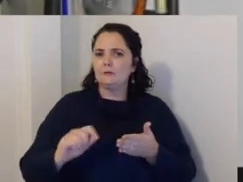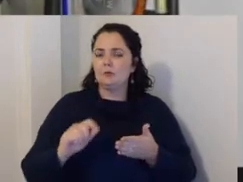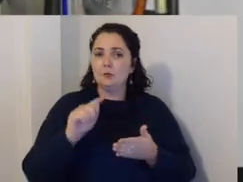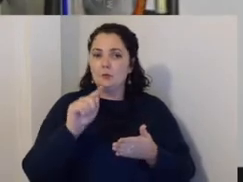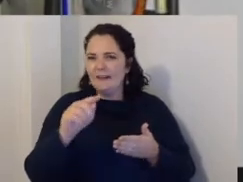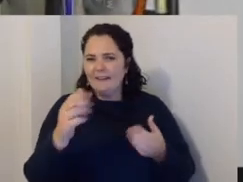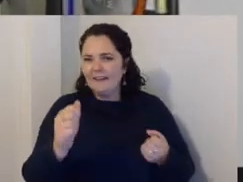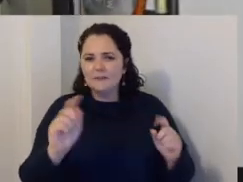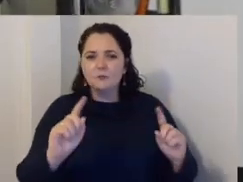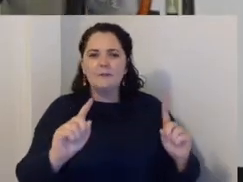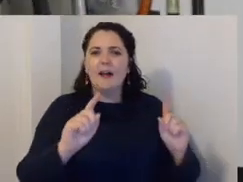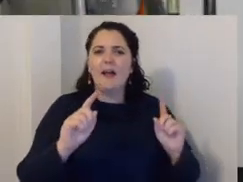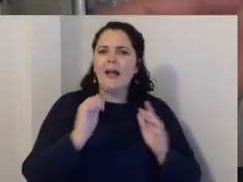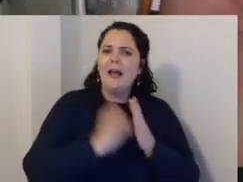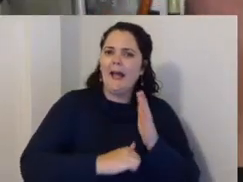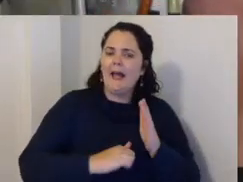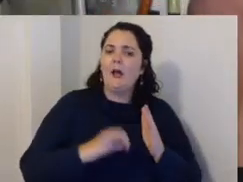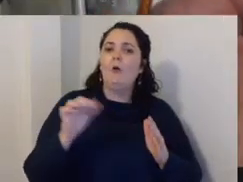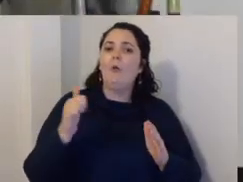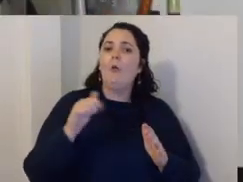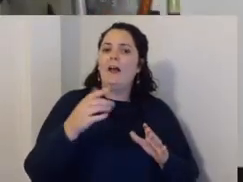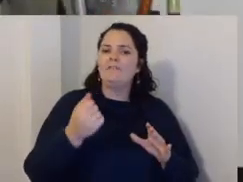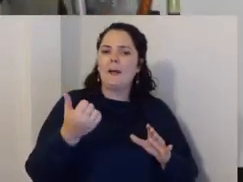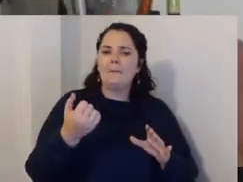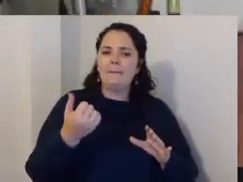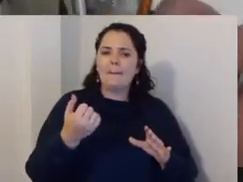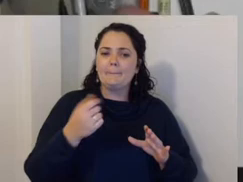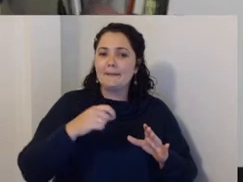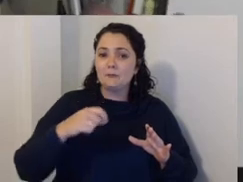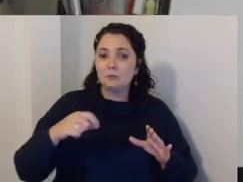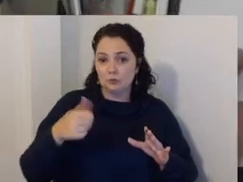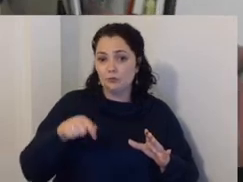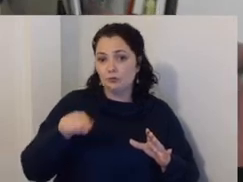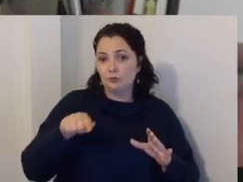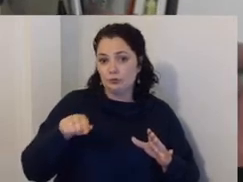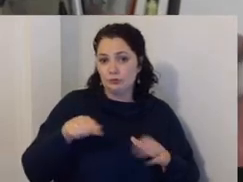pencil whatever that is or your mechanical pencil if you have that and we're going to do our initial